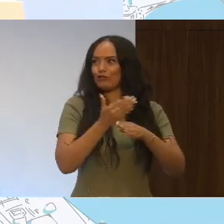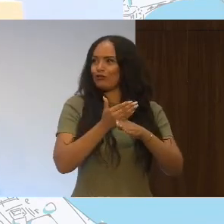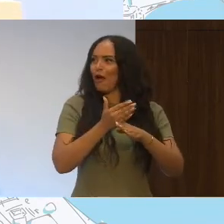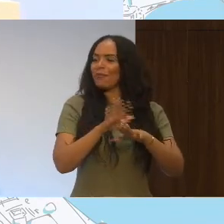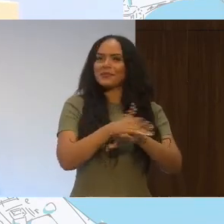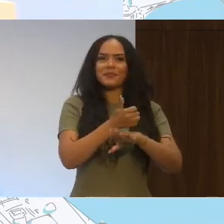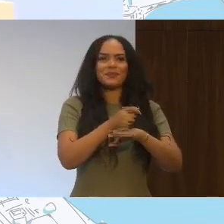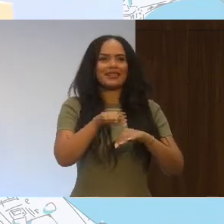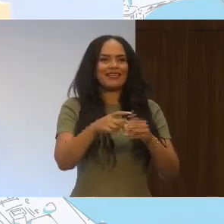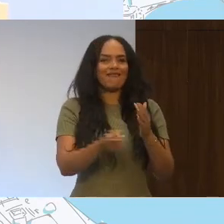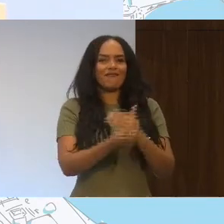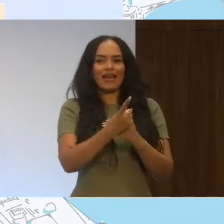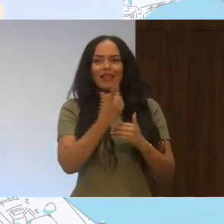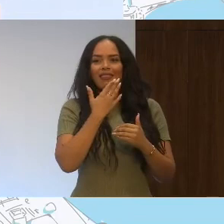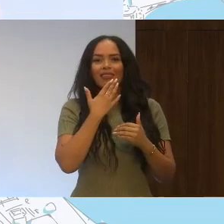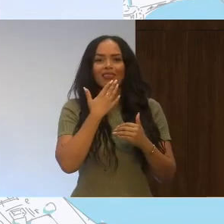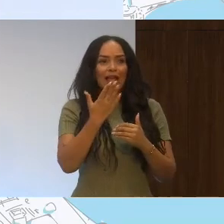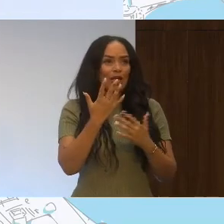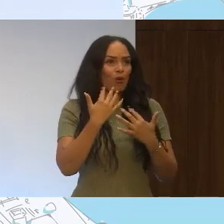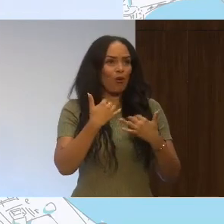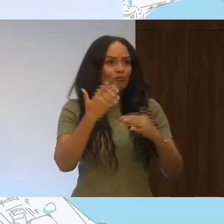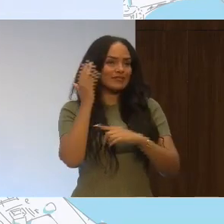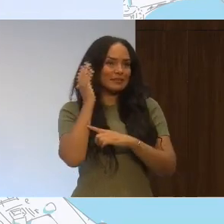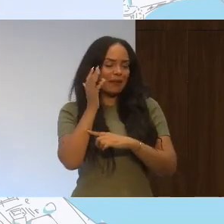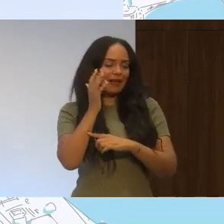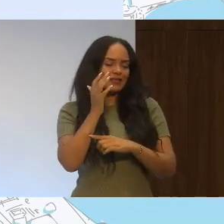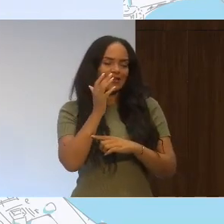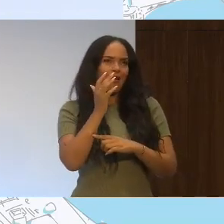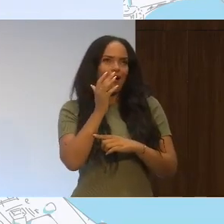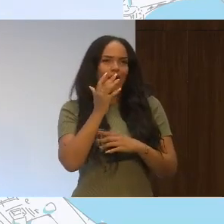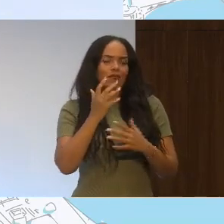I'd like to thank everyone who's joined us to speak. You've been brilliant and insightful and helpful.